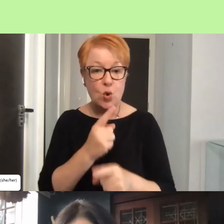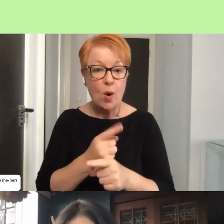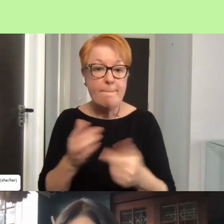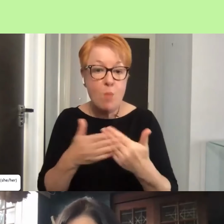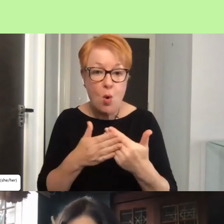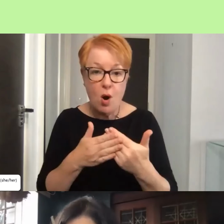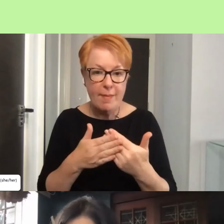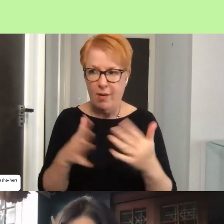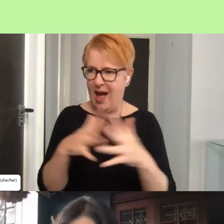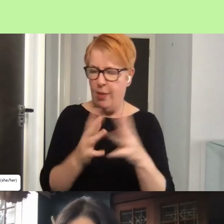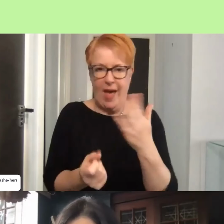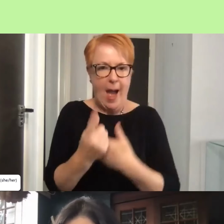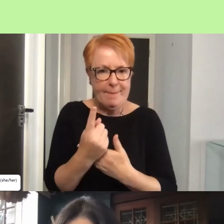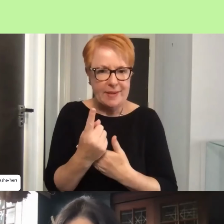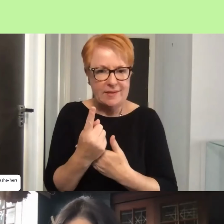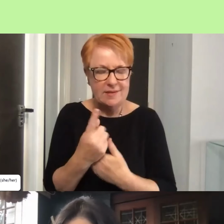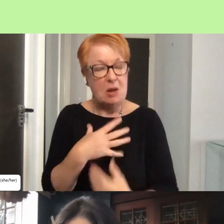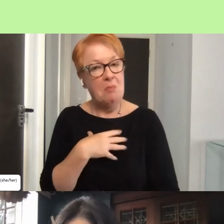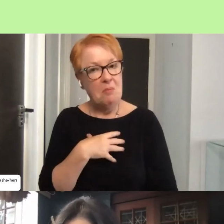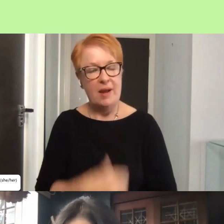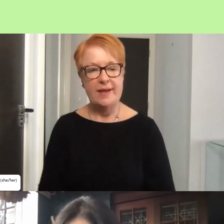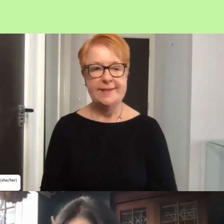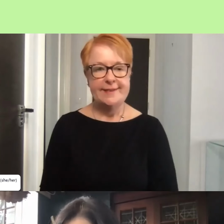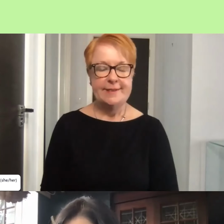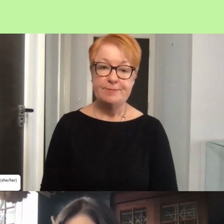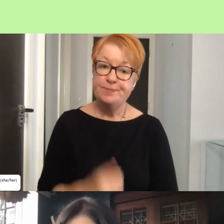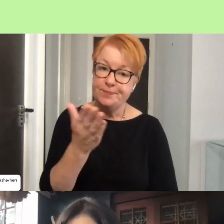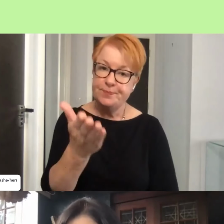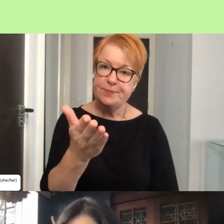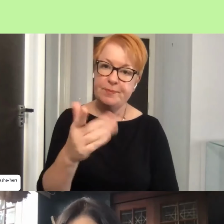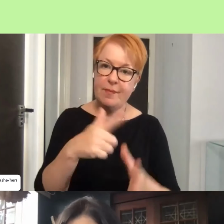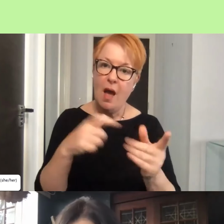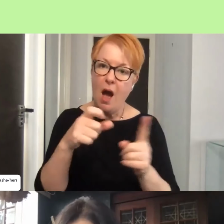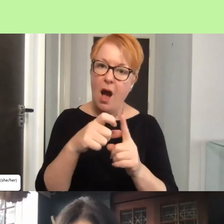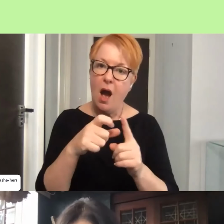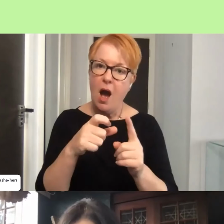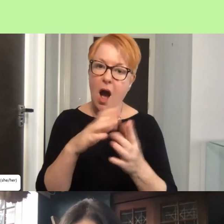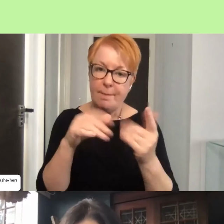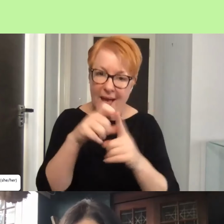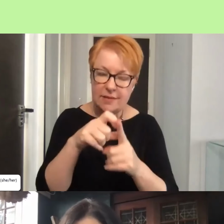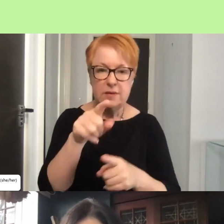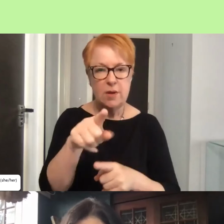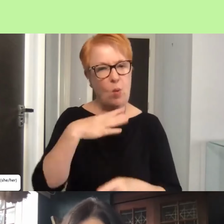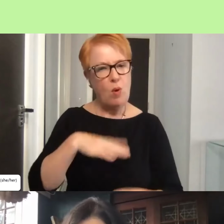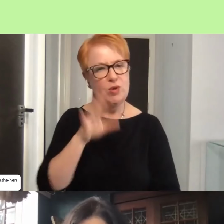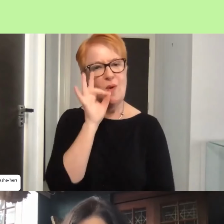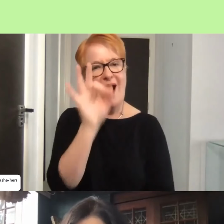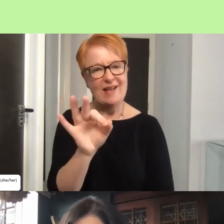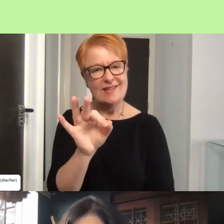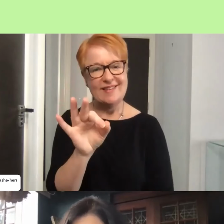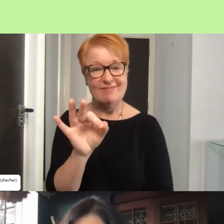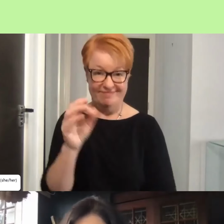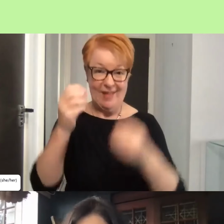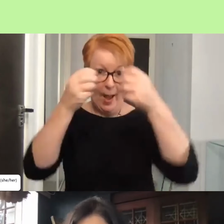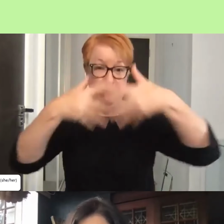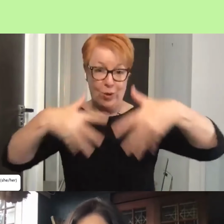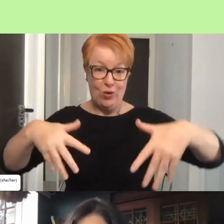And Ahmet, I wanted to follow up by asking, in fact, a bureaucratic question, how is it